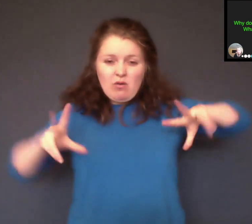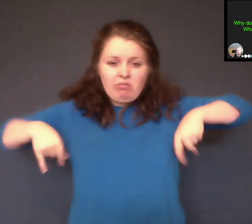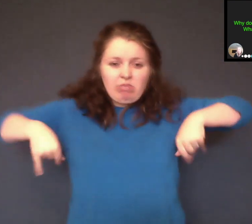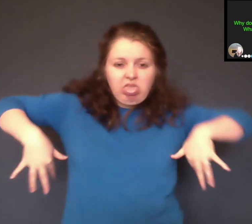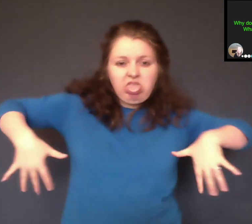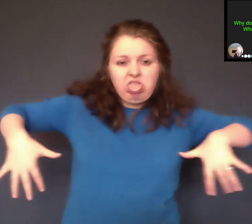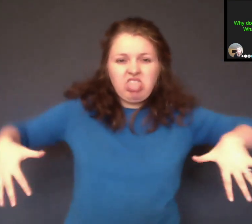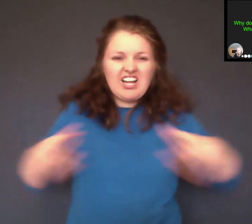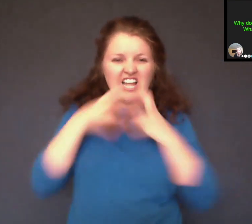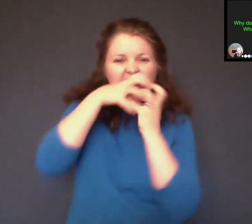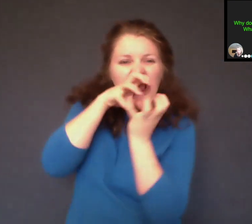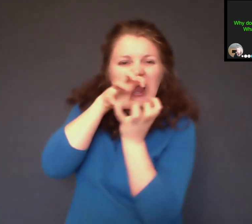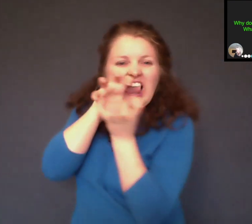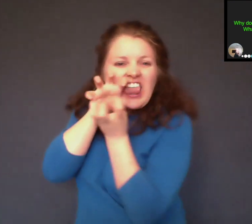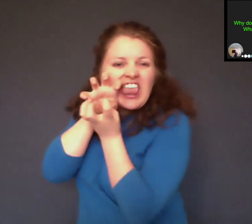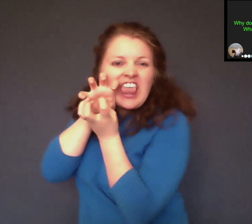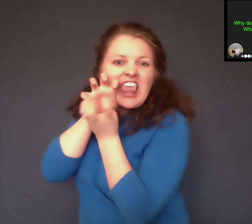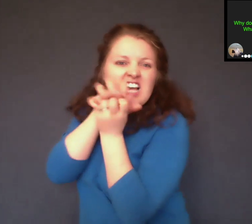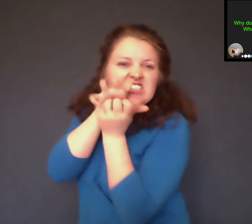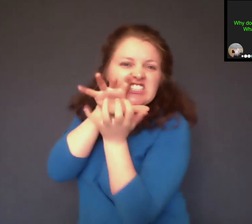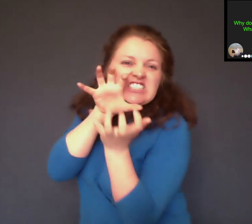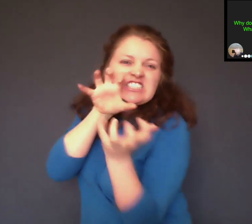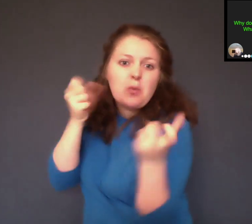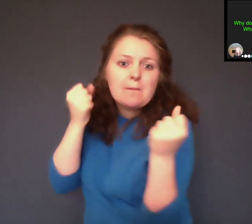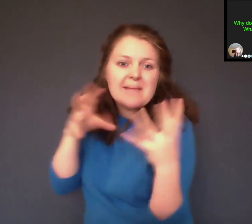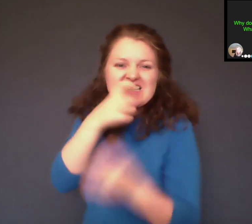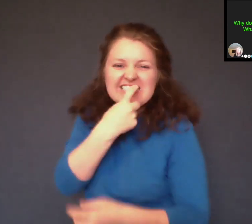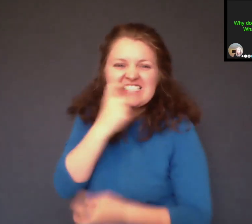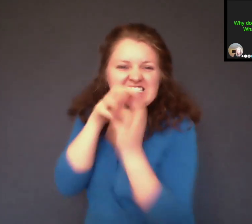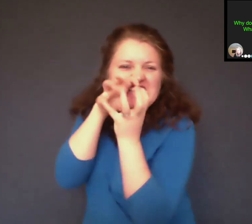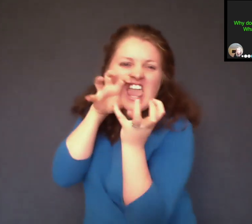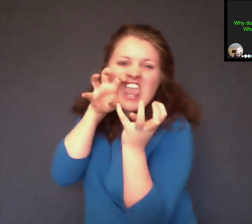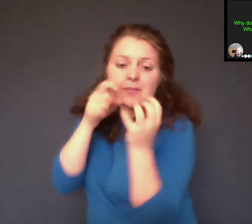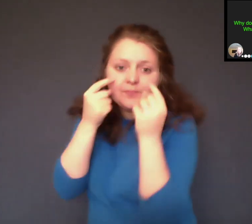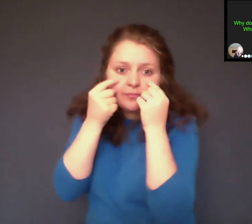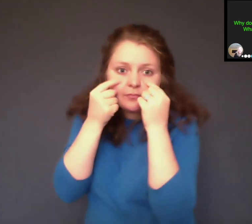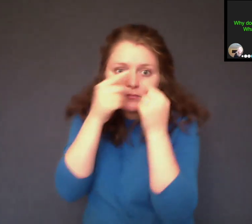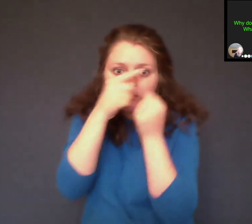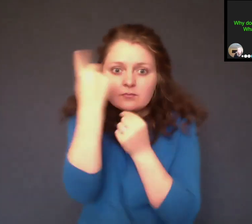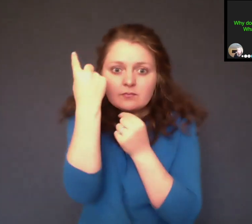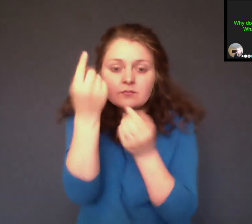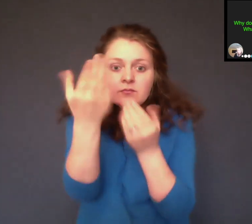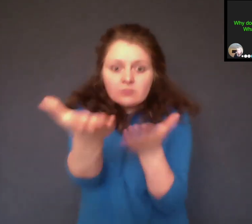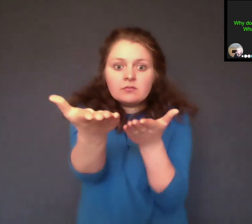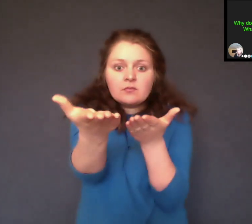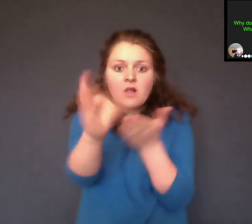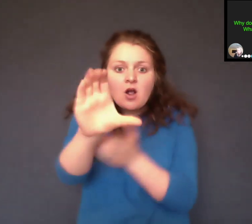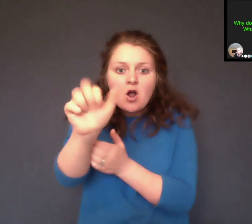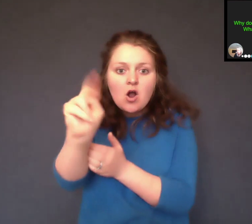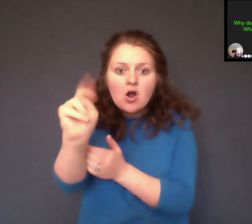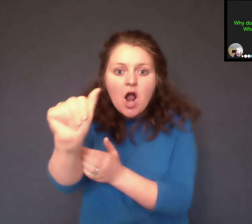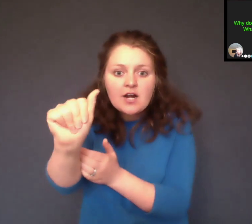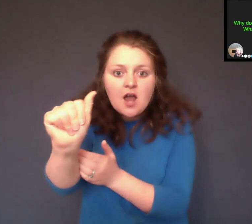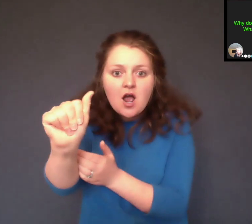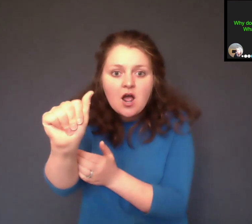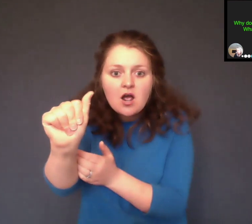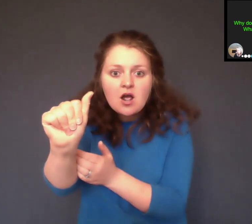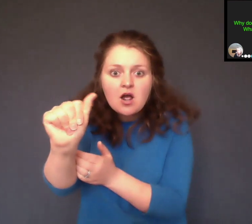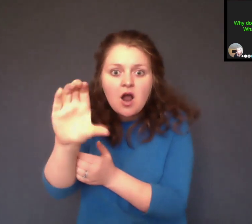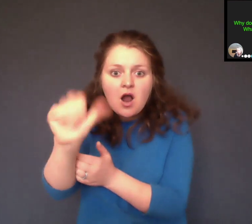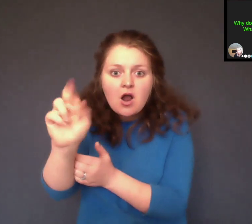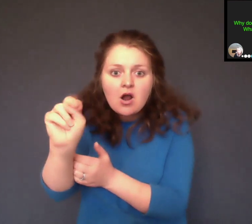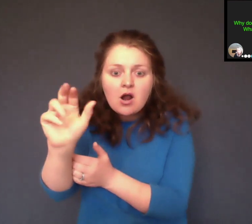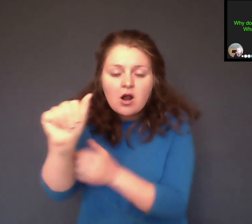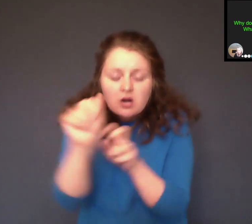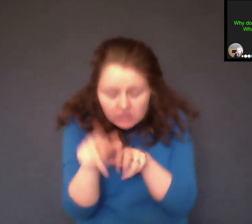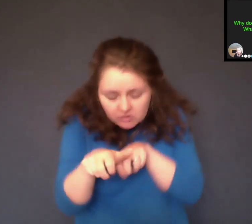the endless teeth excuse me it was karna the creature half rose from its squalid nest snapping